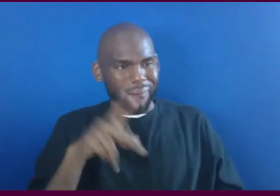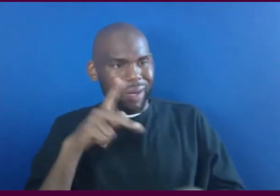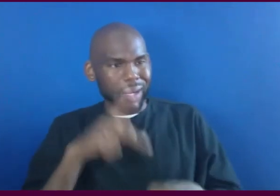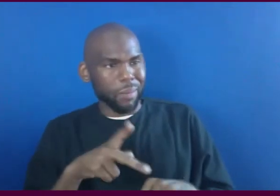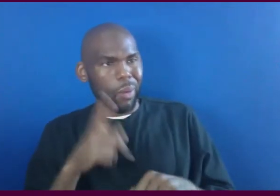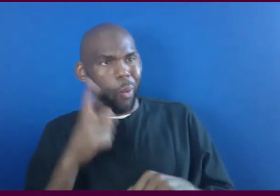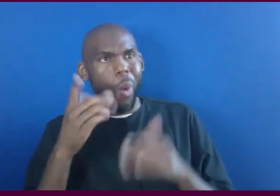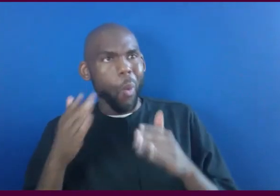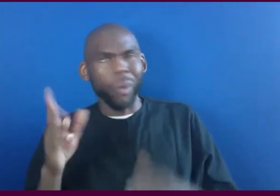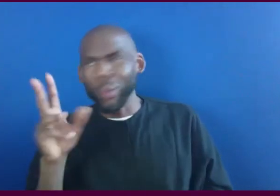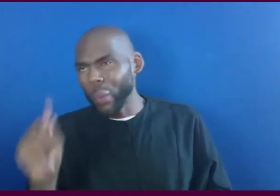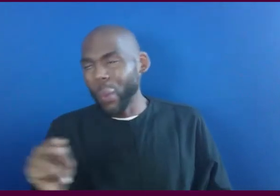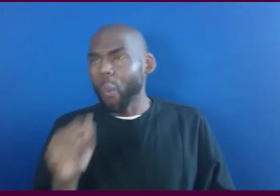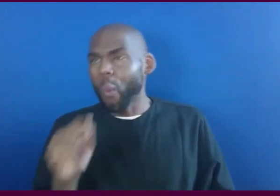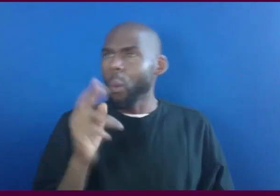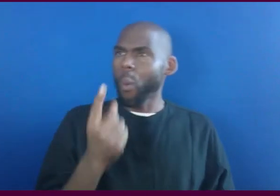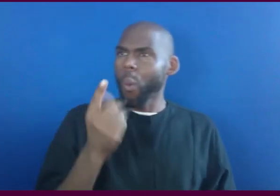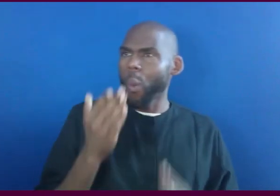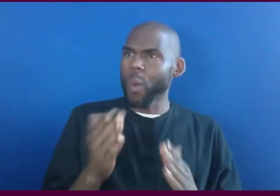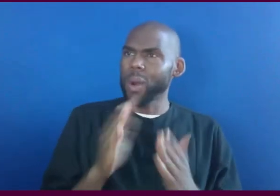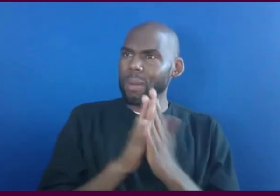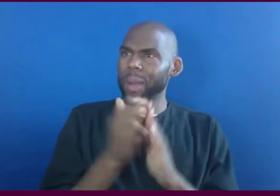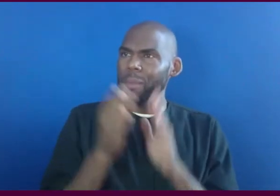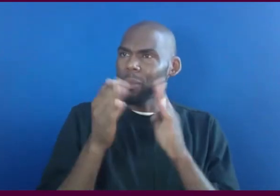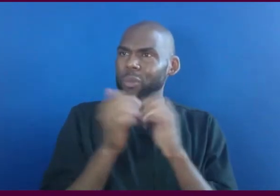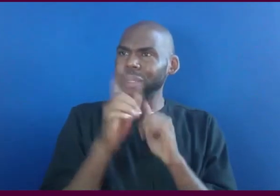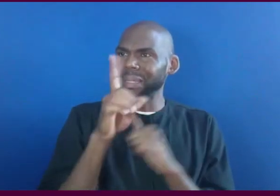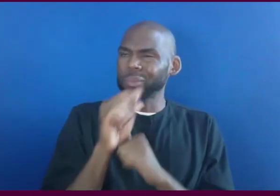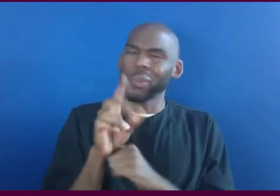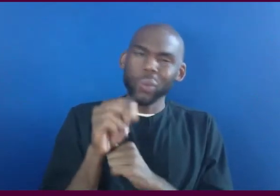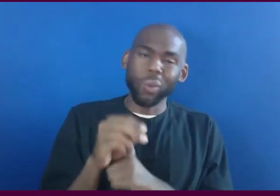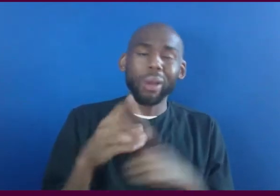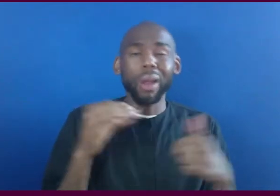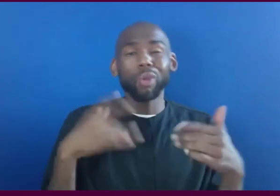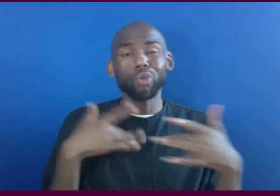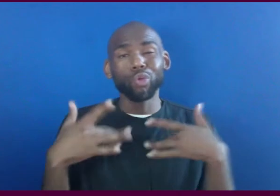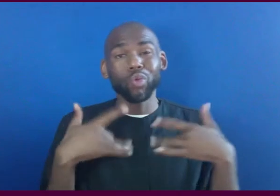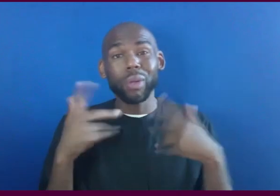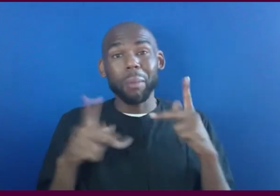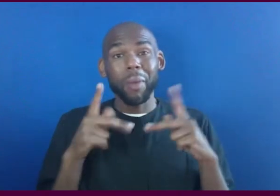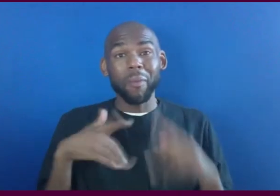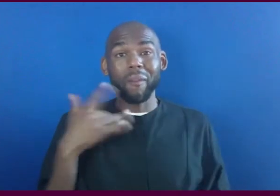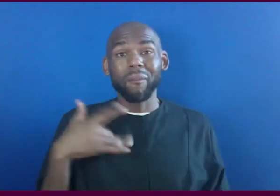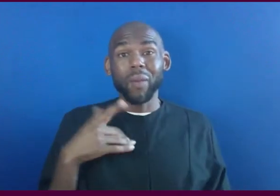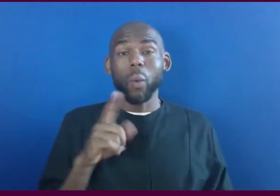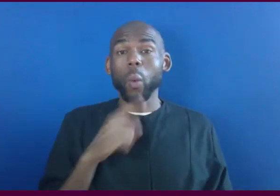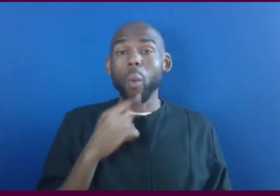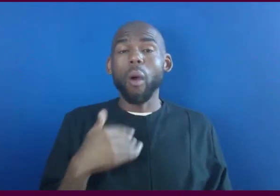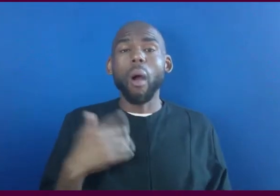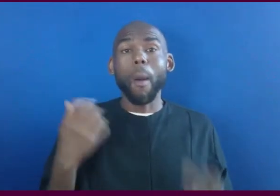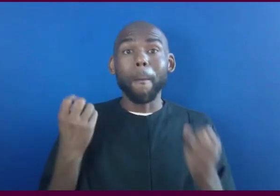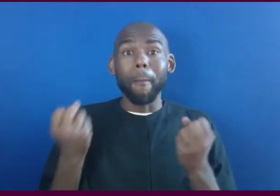And there is no one way to be a person with a disability. And it's really disconcerting that people feel that people who are multiply marginalized